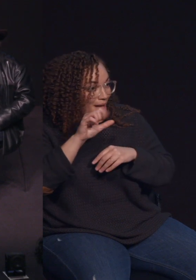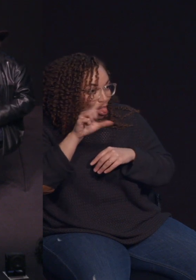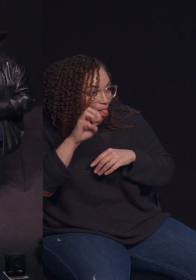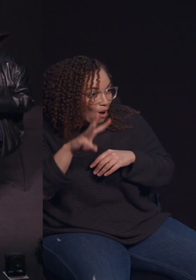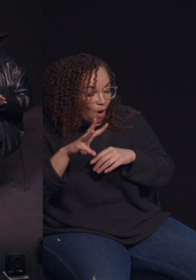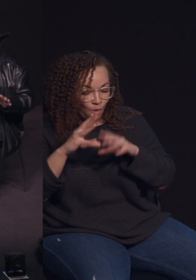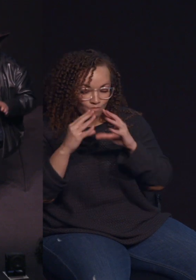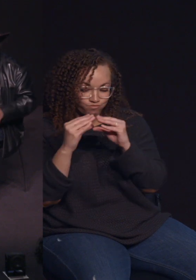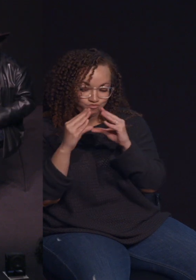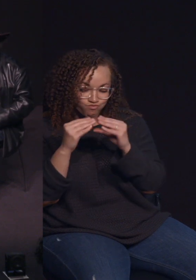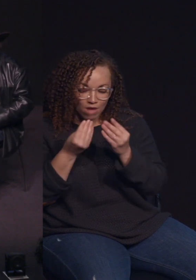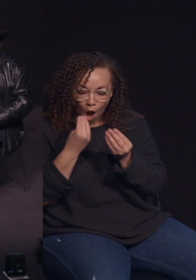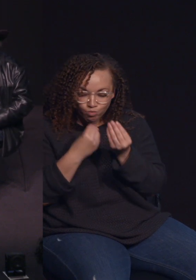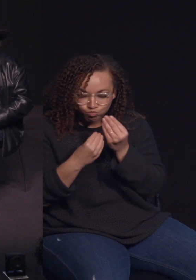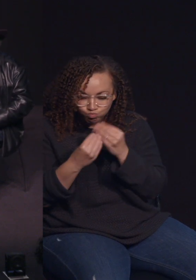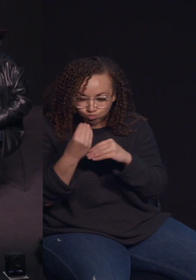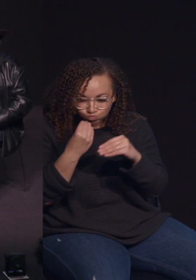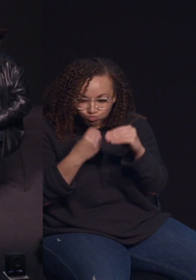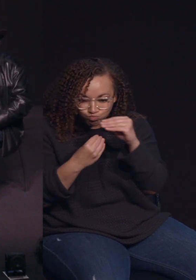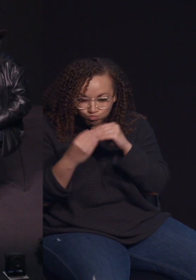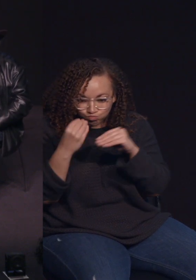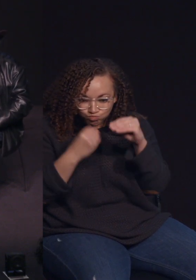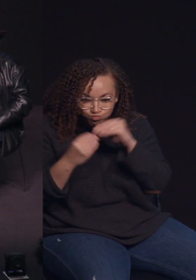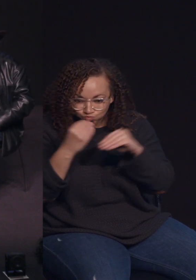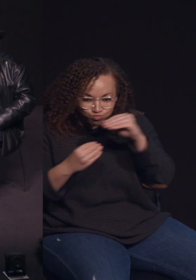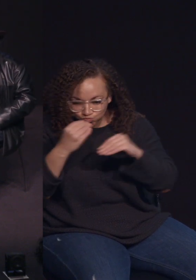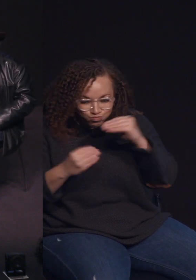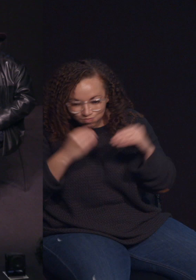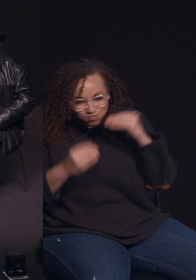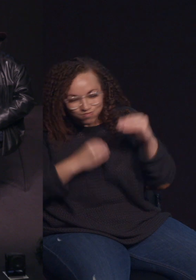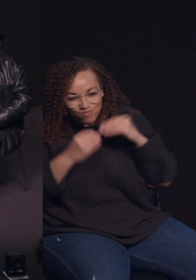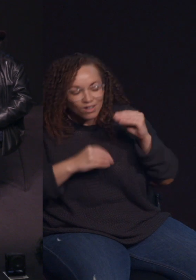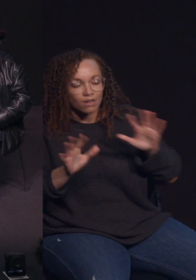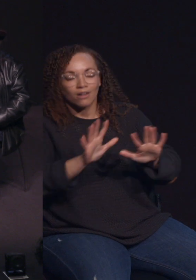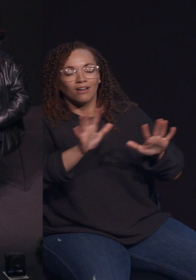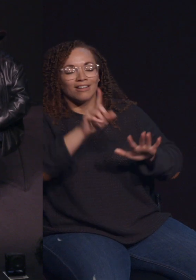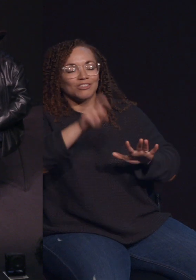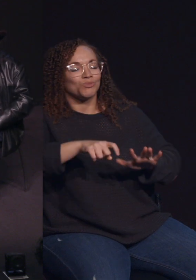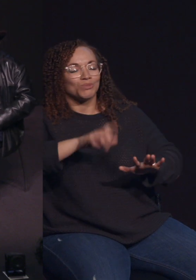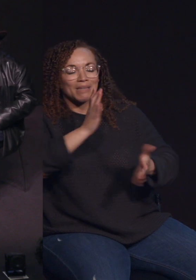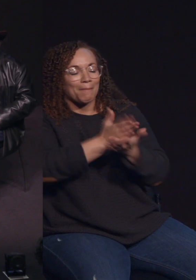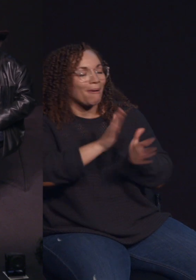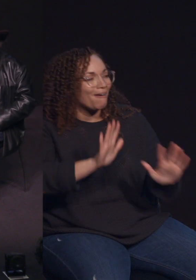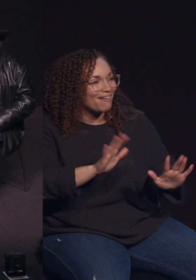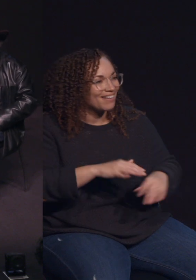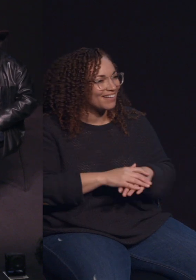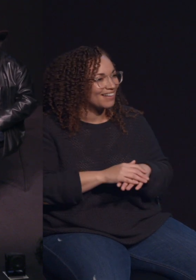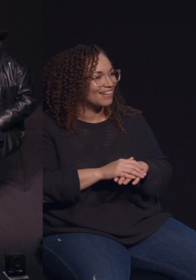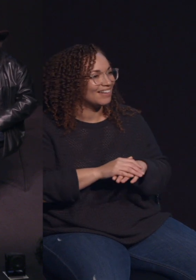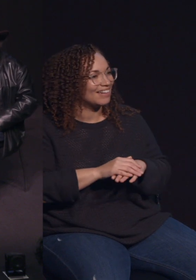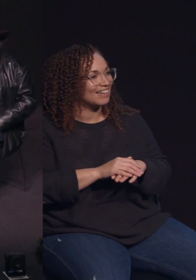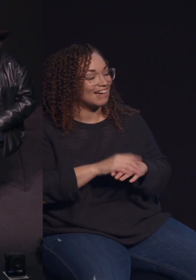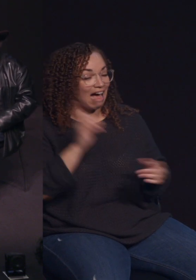he had to stop because I need to pull over, you know? To this day, the only reason I eat marshmallow today is if you